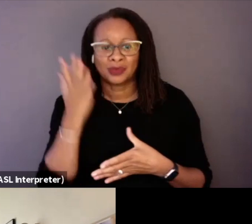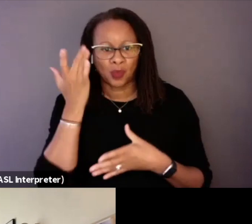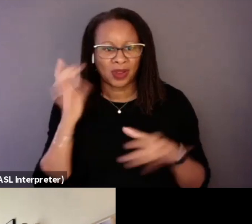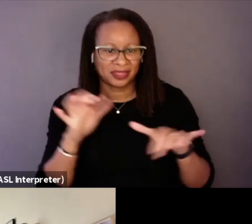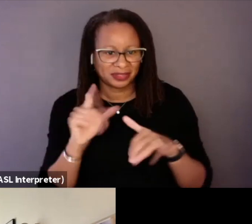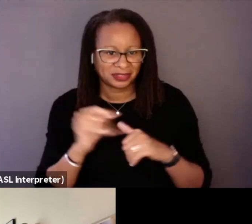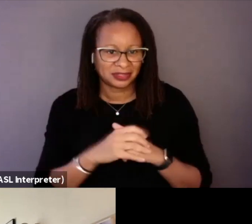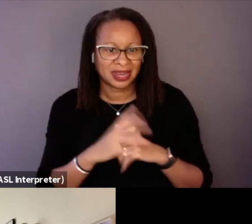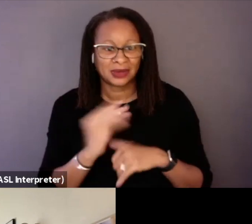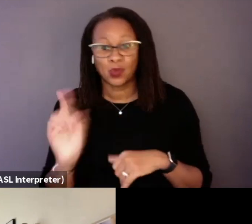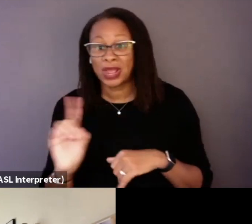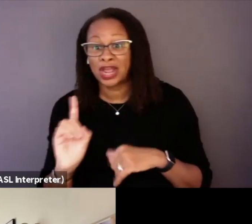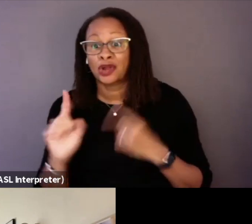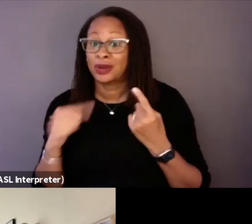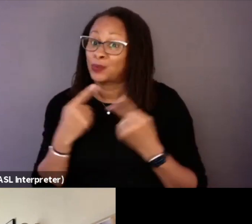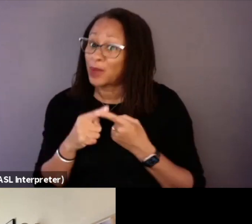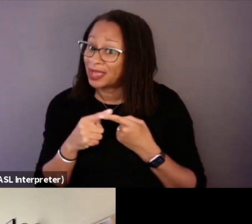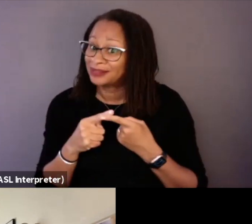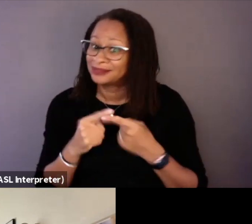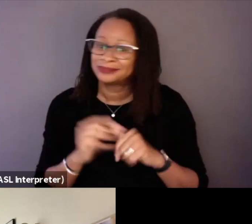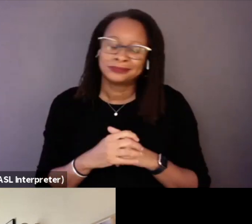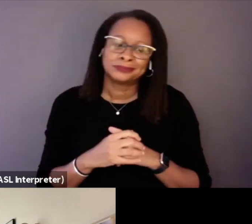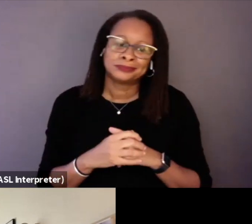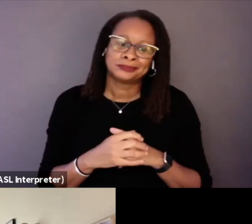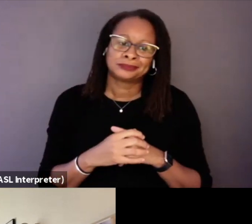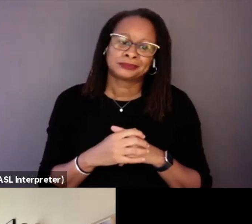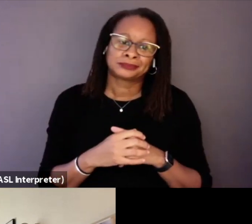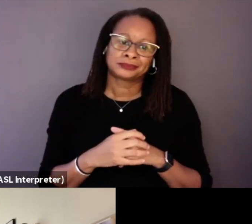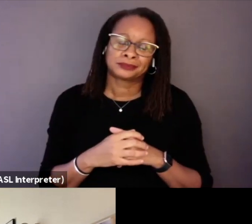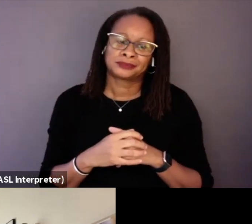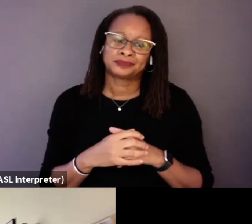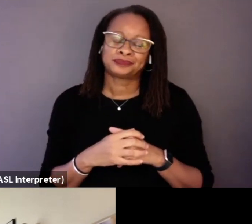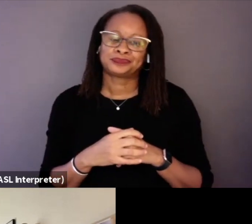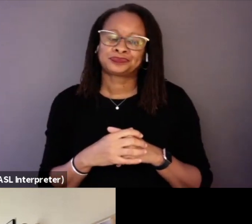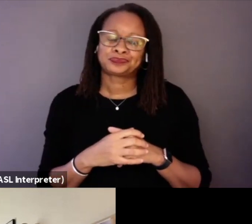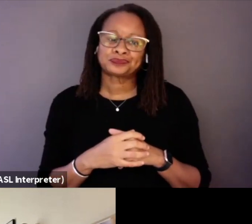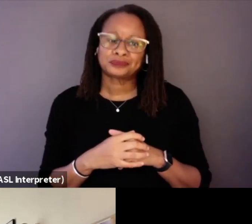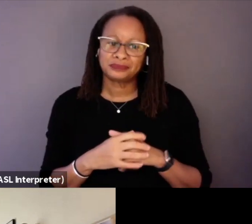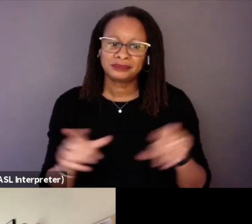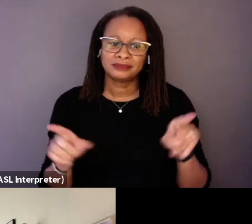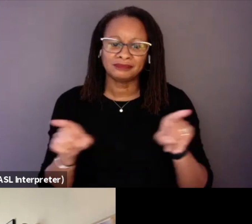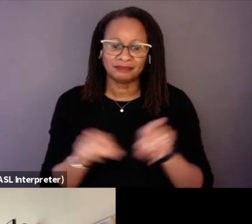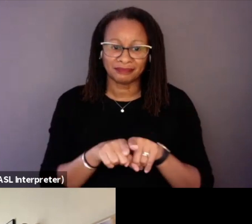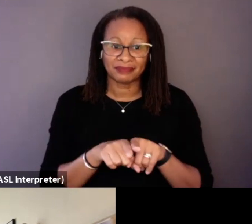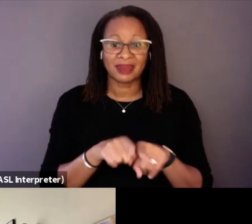and where and when. And so in spending time and in learning this,